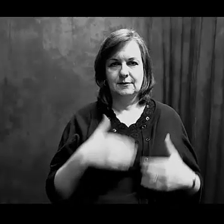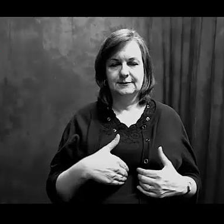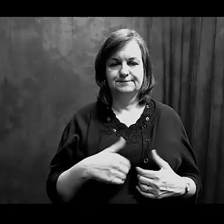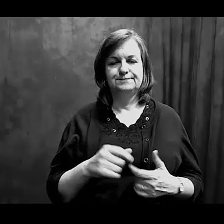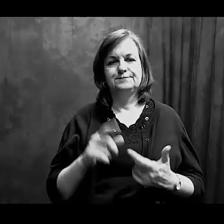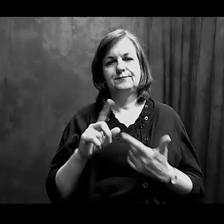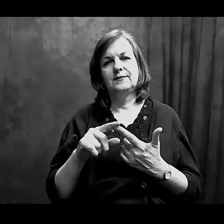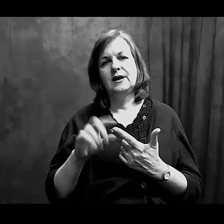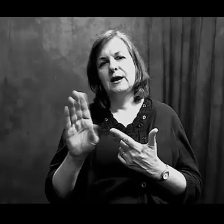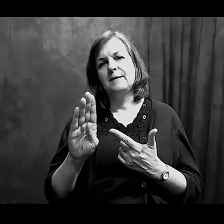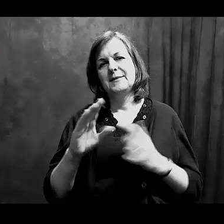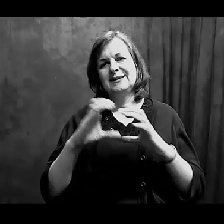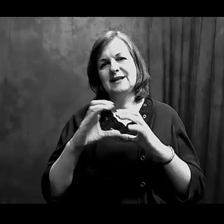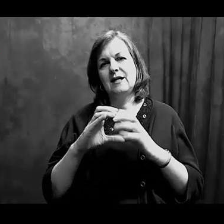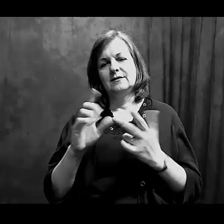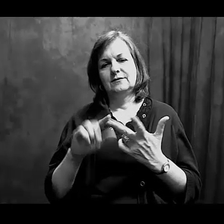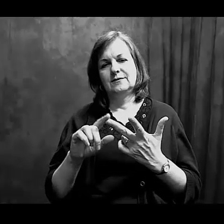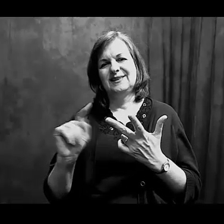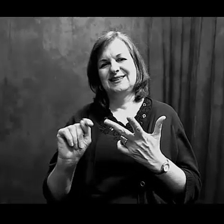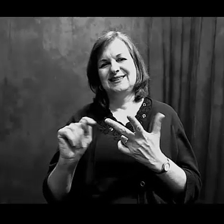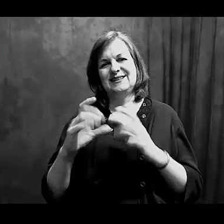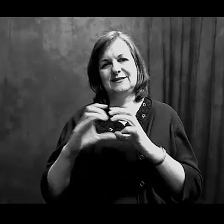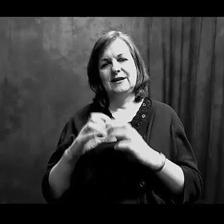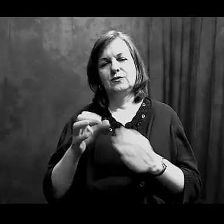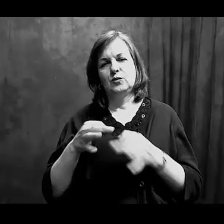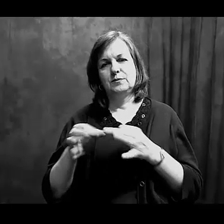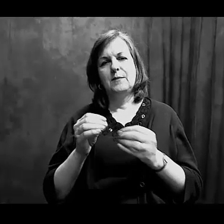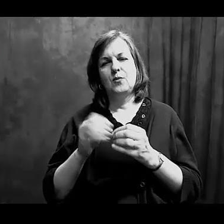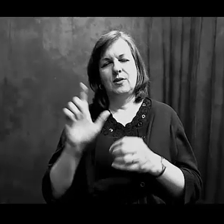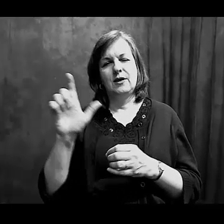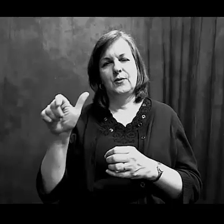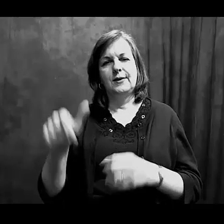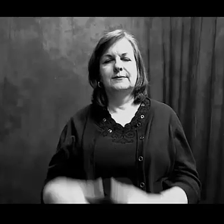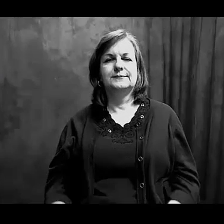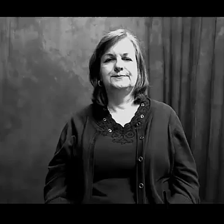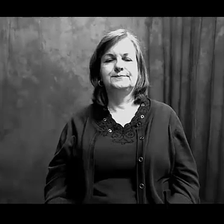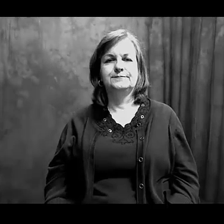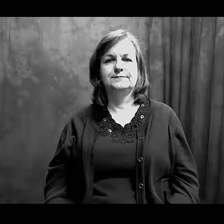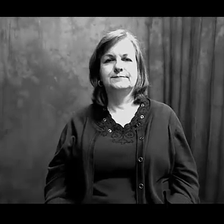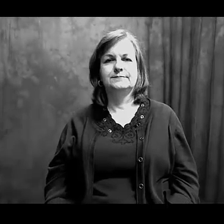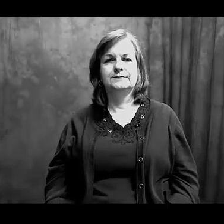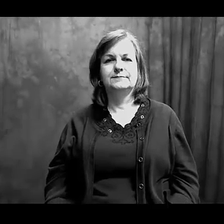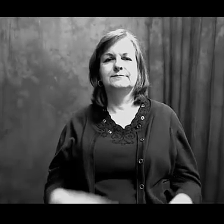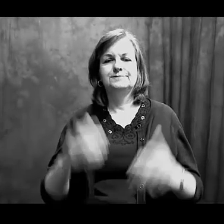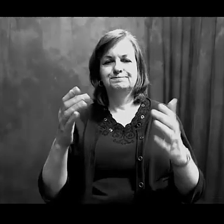B cells and T cells were gonna come back to later on